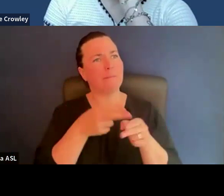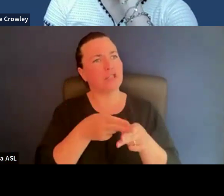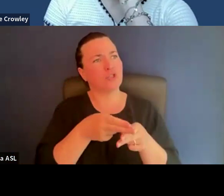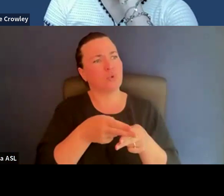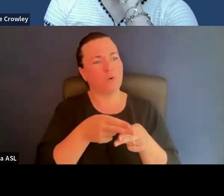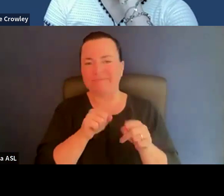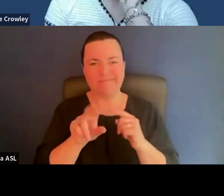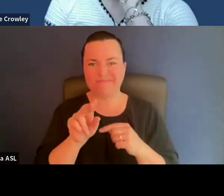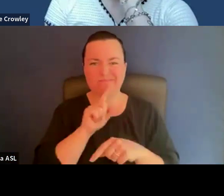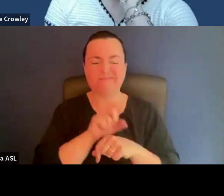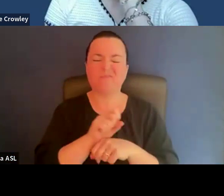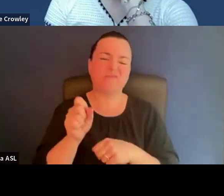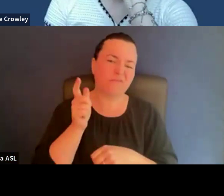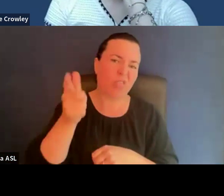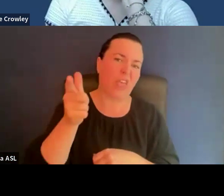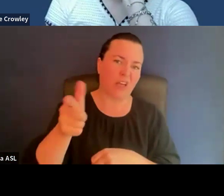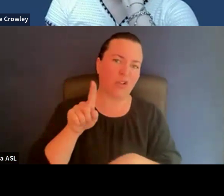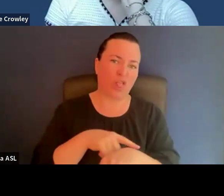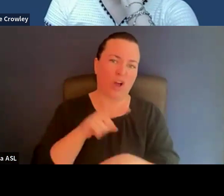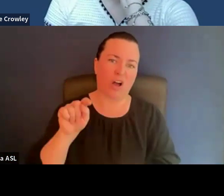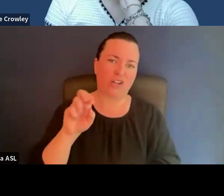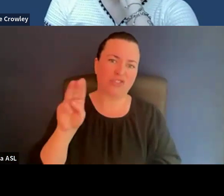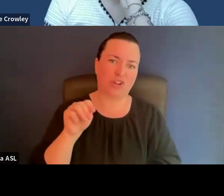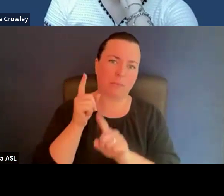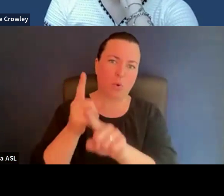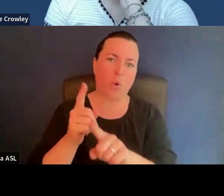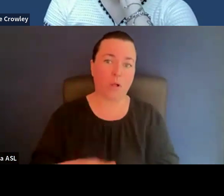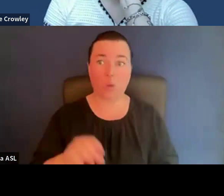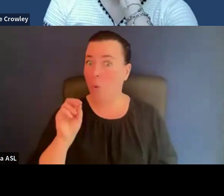Or you know, maybe this takes too much energy.